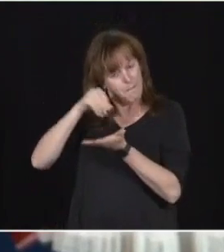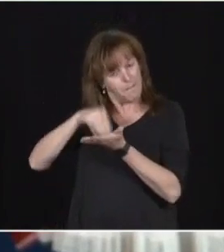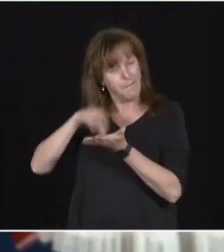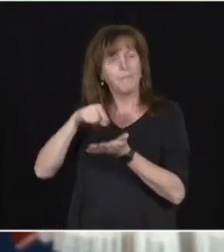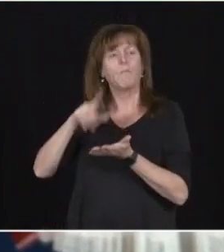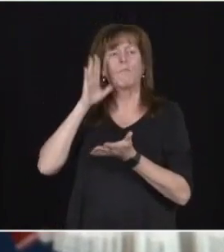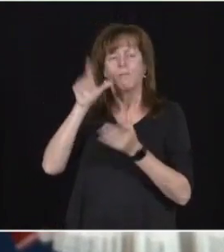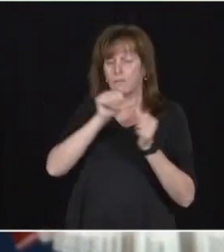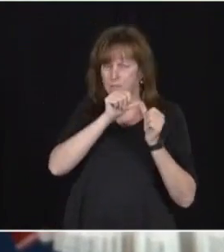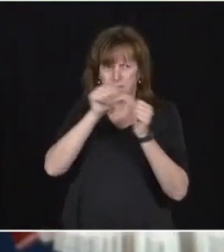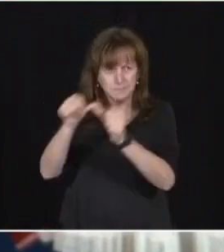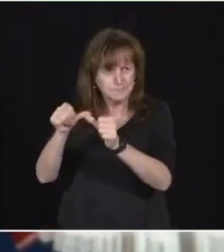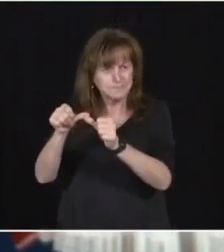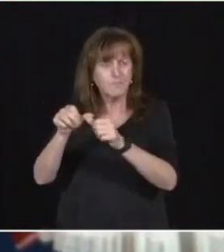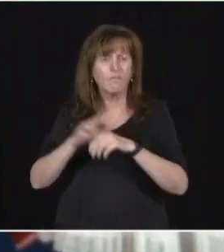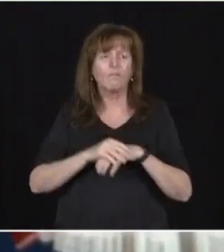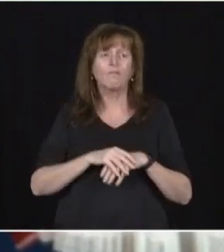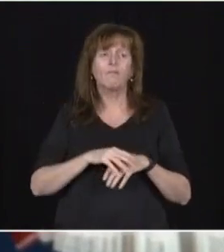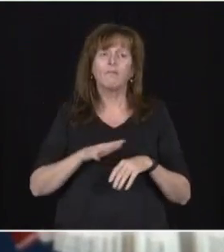All students from grades K to 12